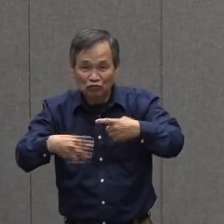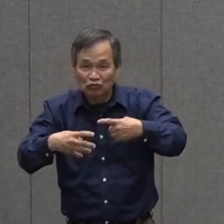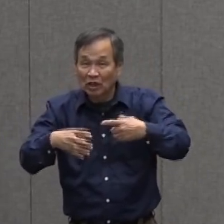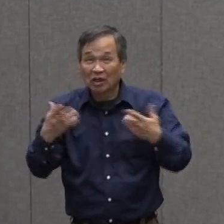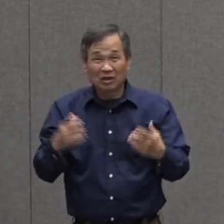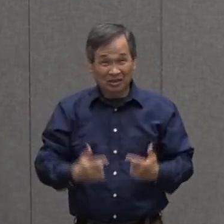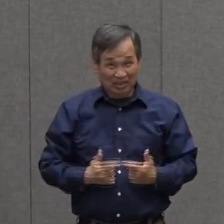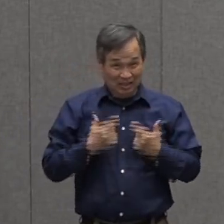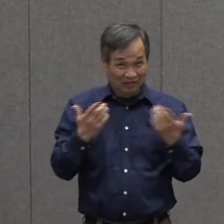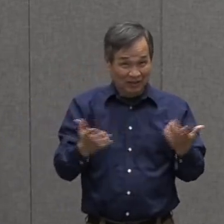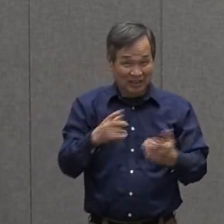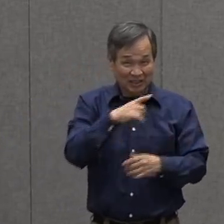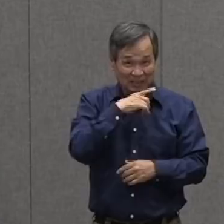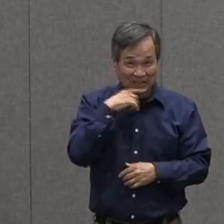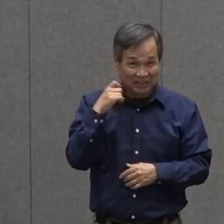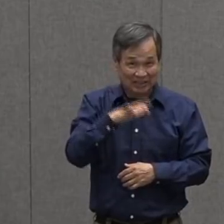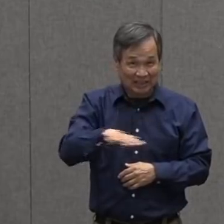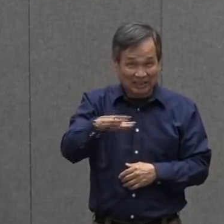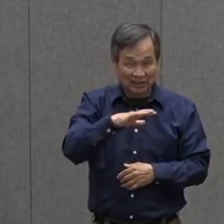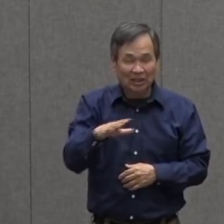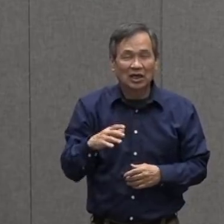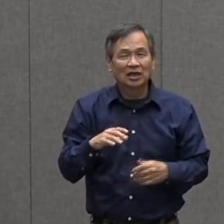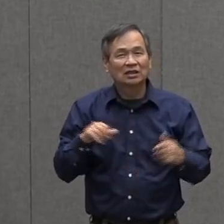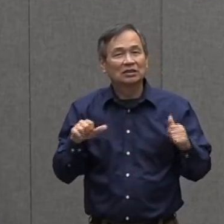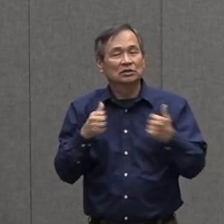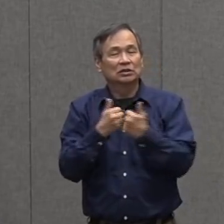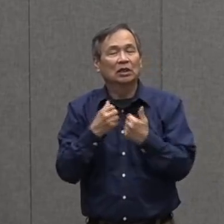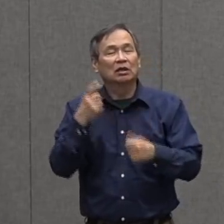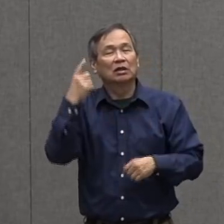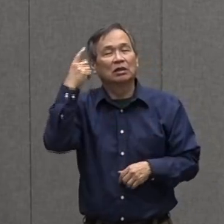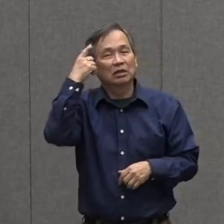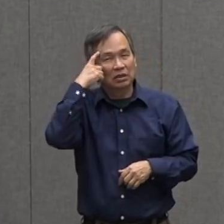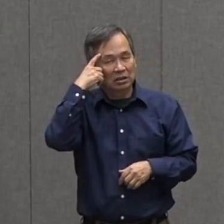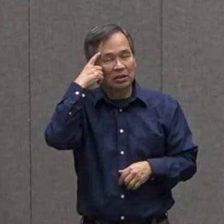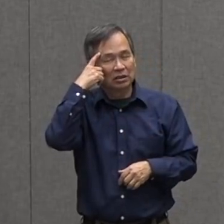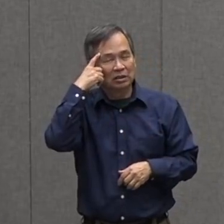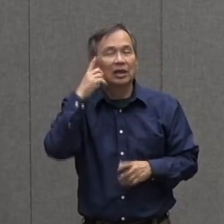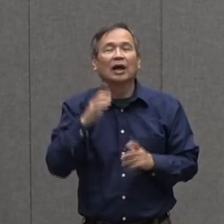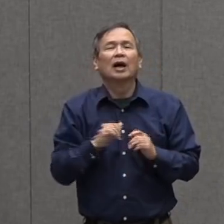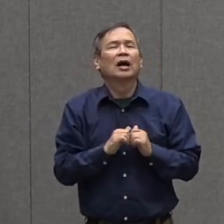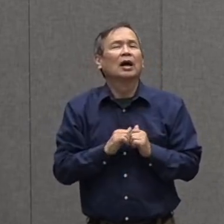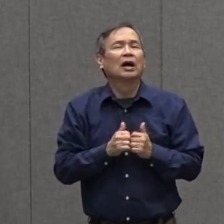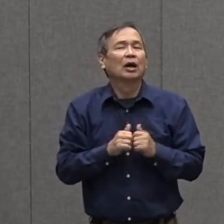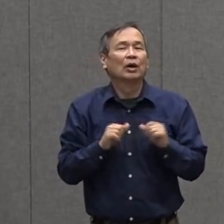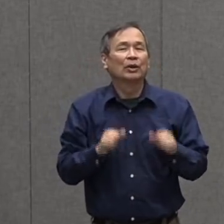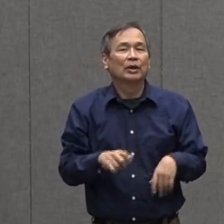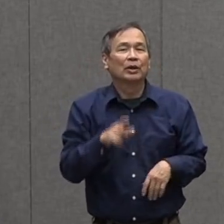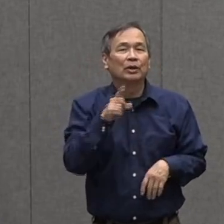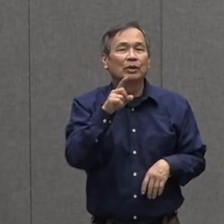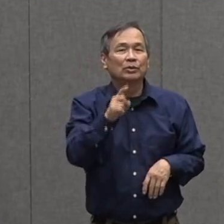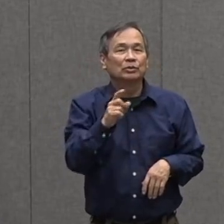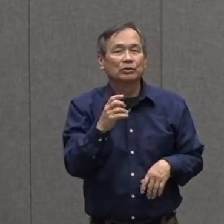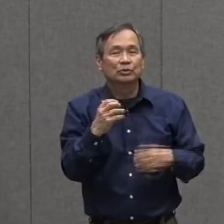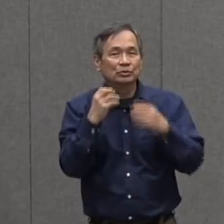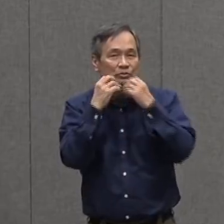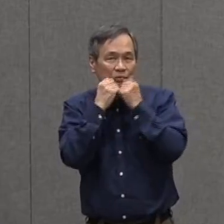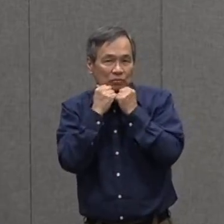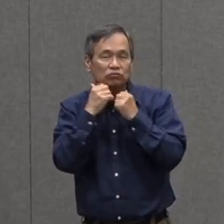I'm gonna challenge you today to think about two or three ways that you could preserve that water.